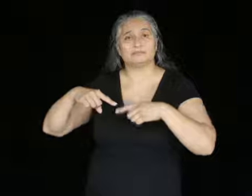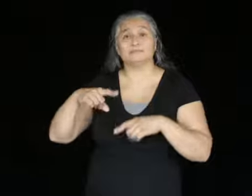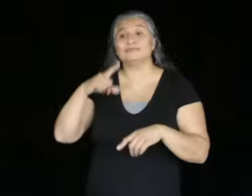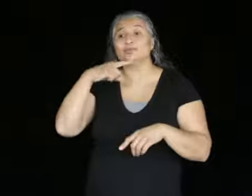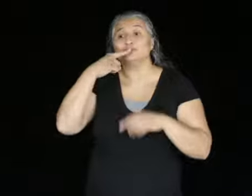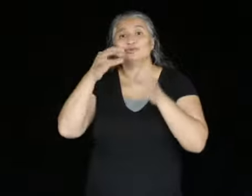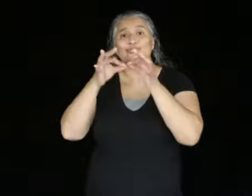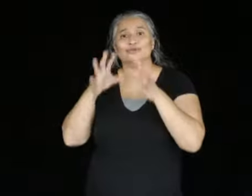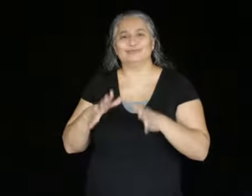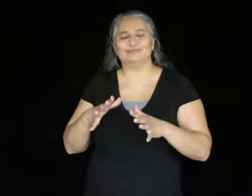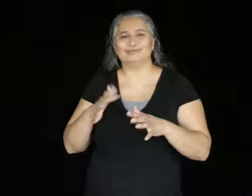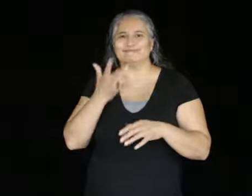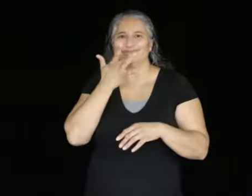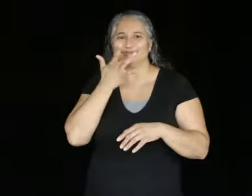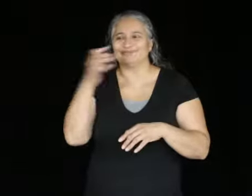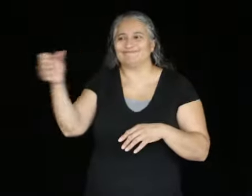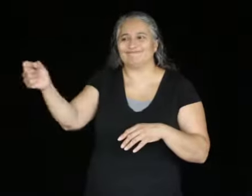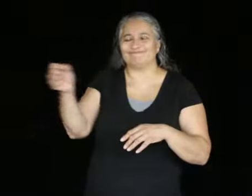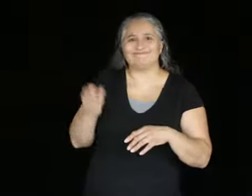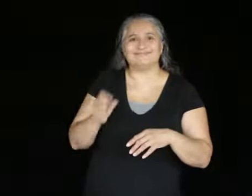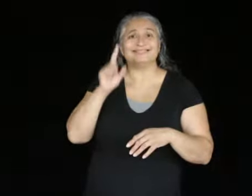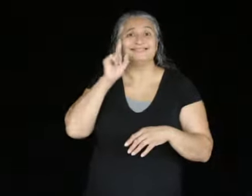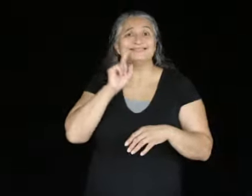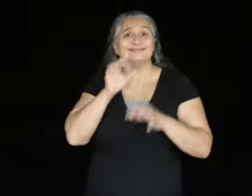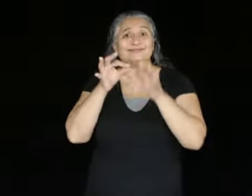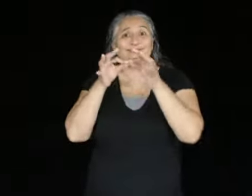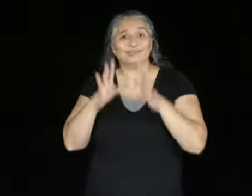the hearing interpreter would prefer to work with a Deaf Interpreter.